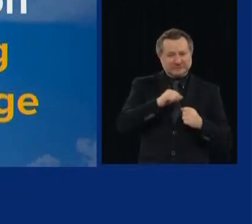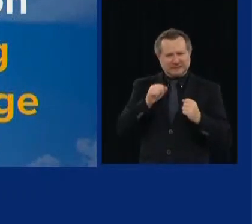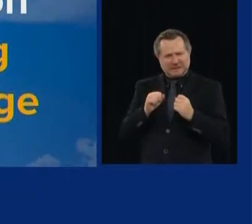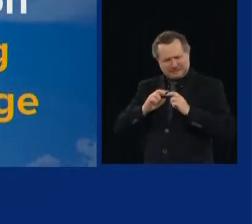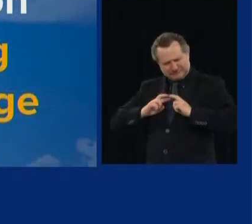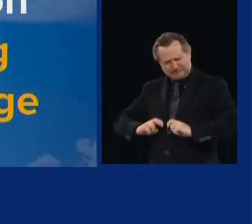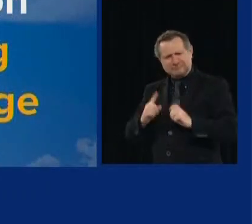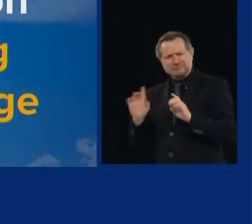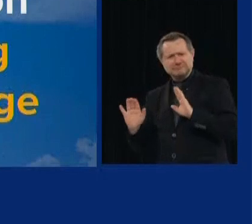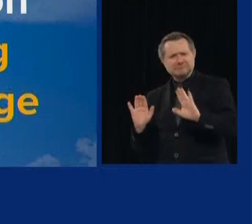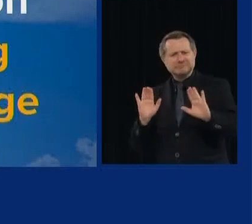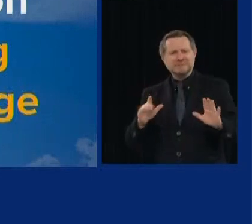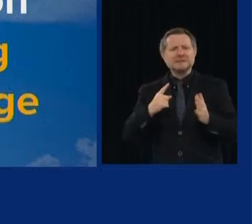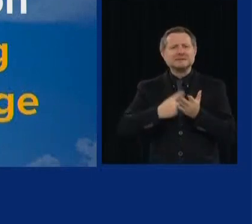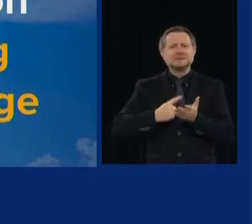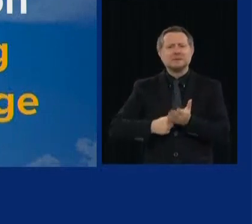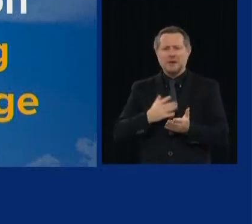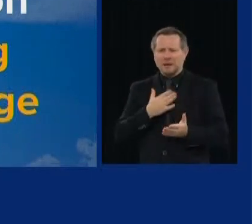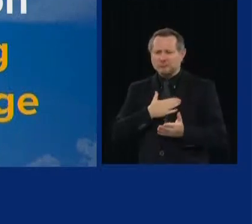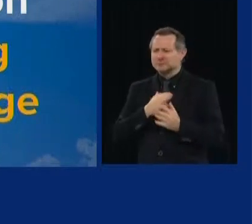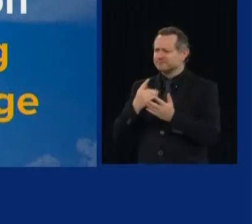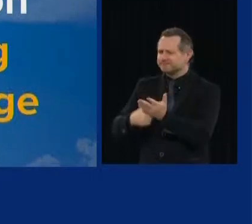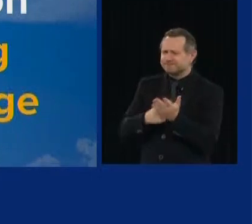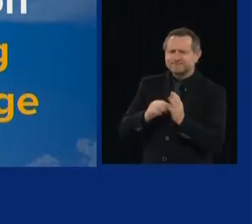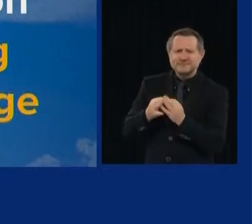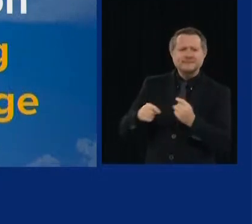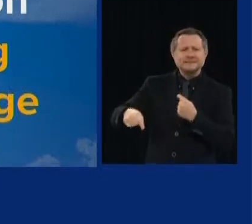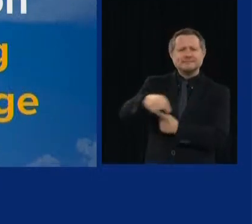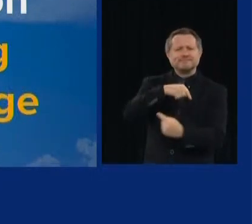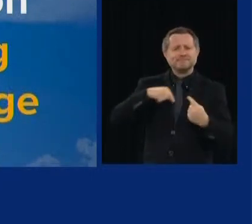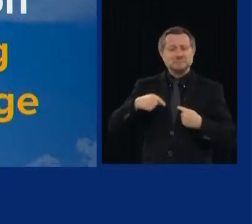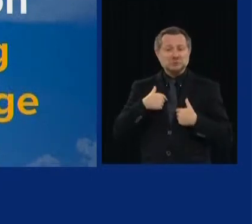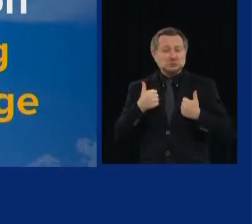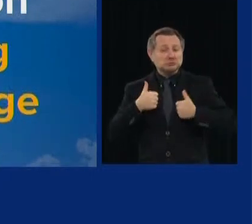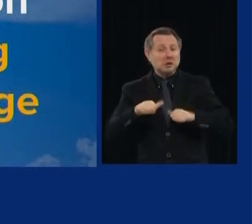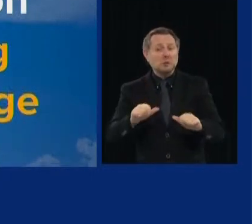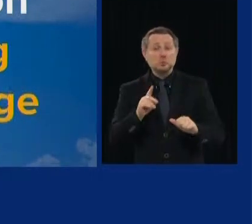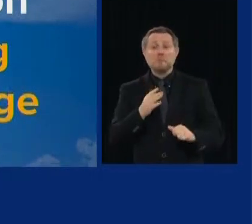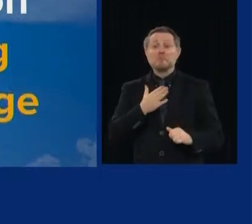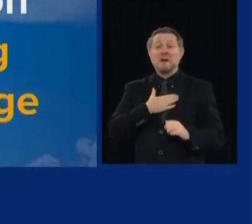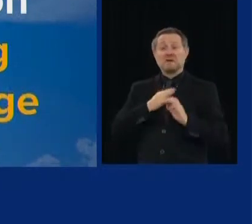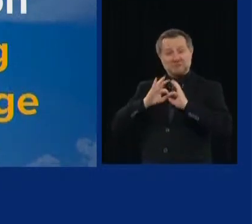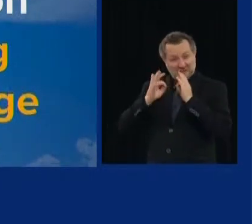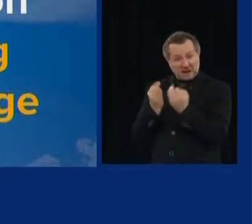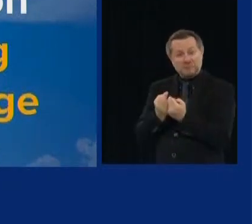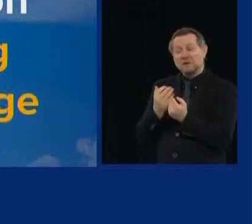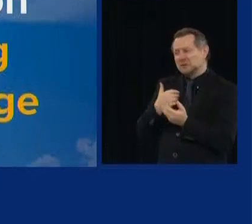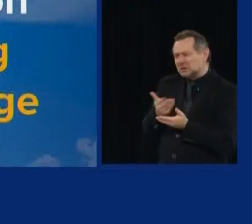GROUPS CAN DO A LOT. WE CAN ALSO DO A LOT IN OUR OWN